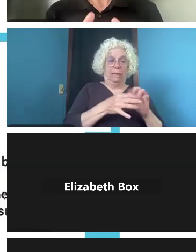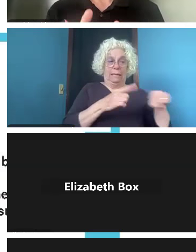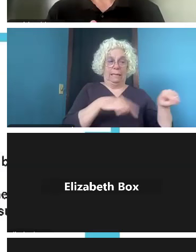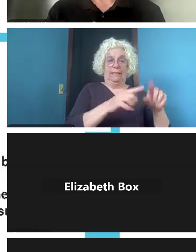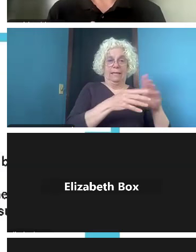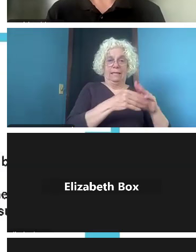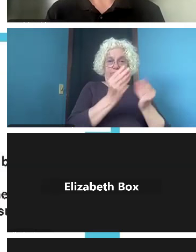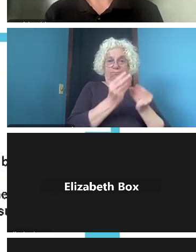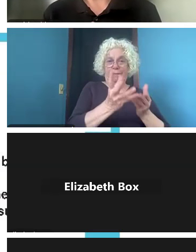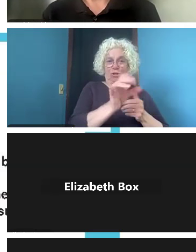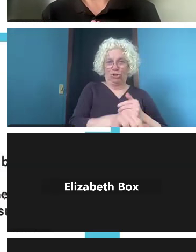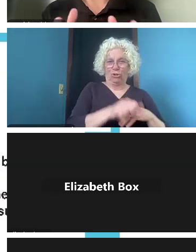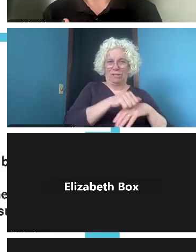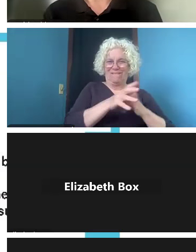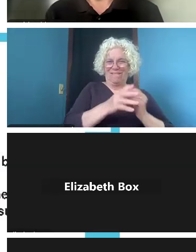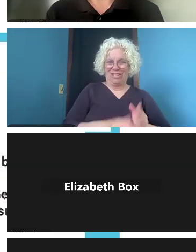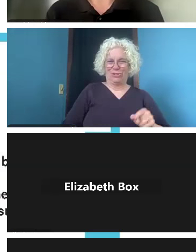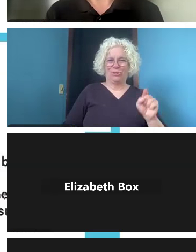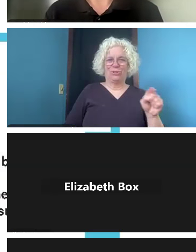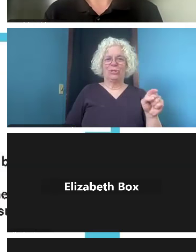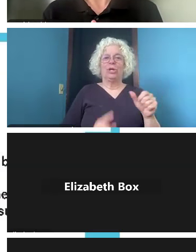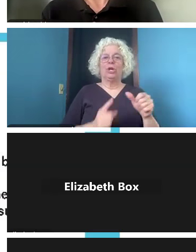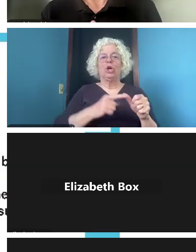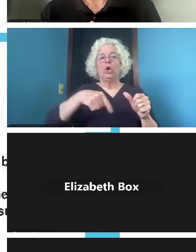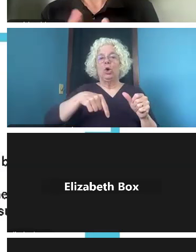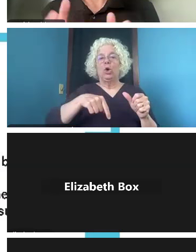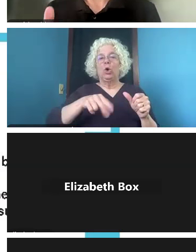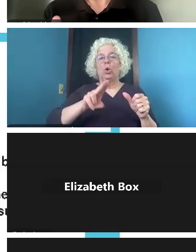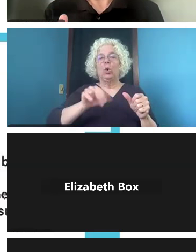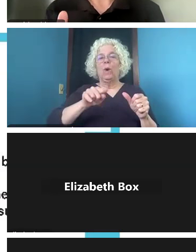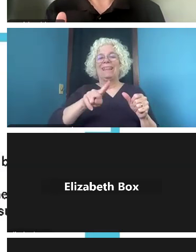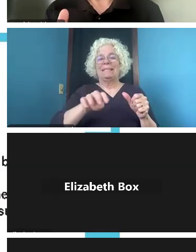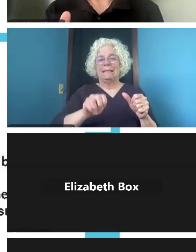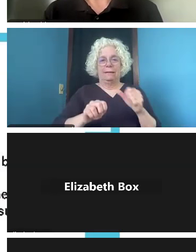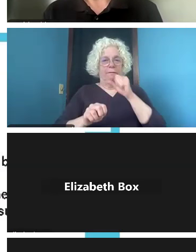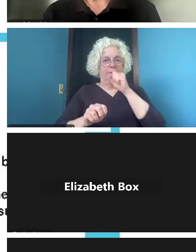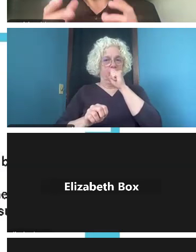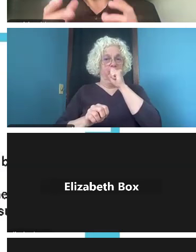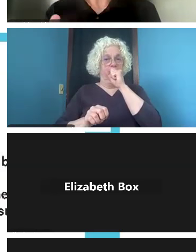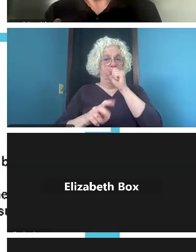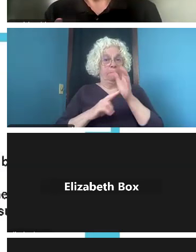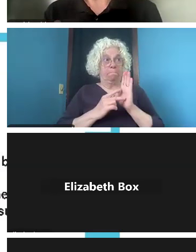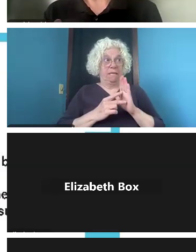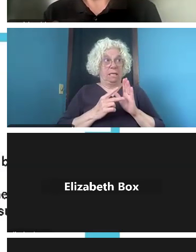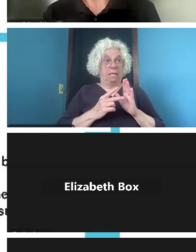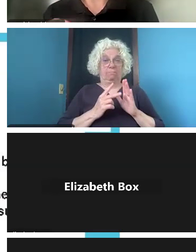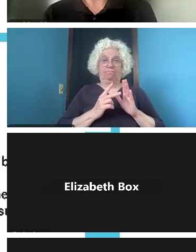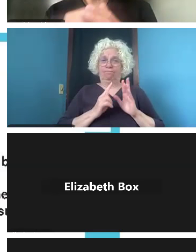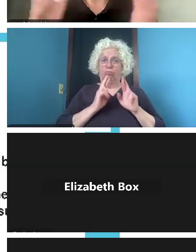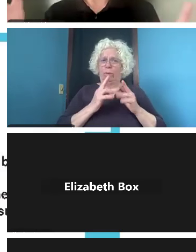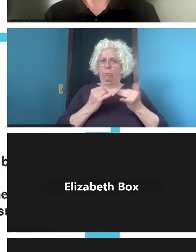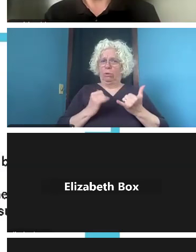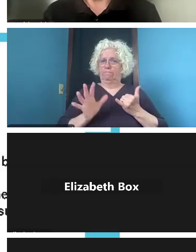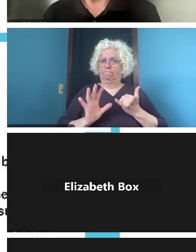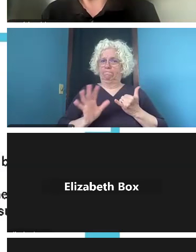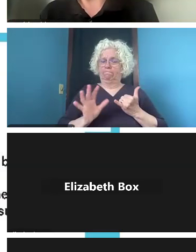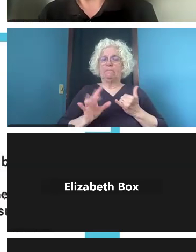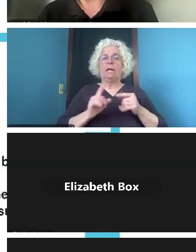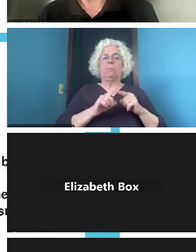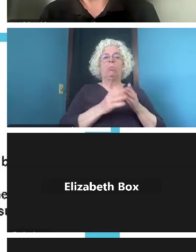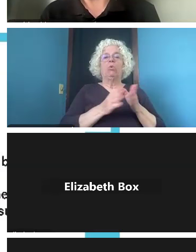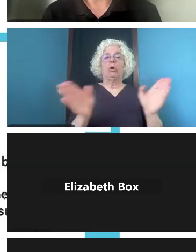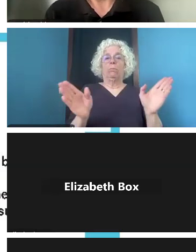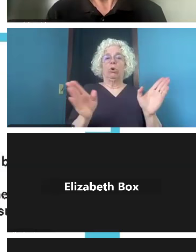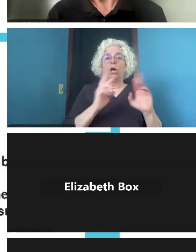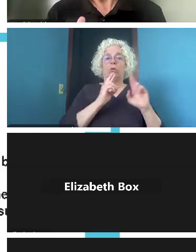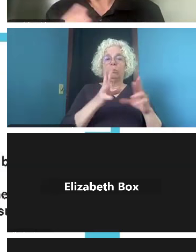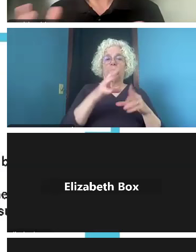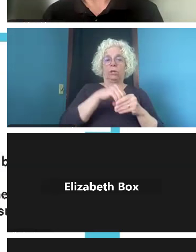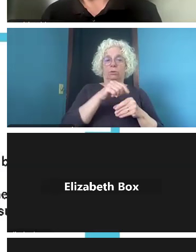The first phase was a qualitative phase, and that is not necessarily reported in today's discussion, but it is in the broader report overall.